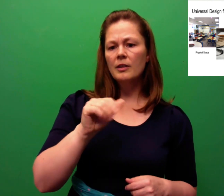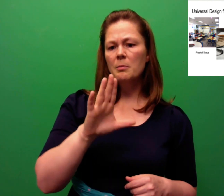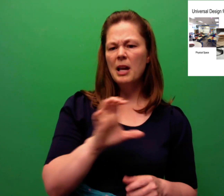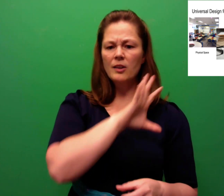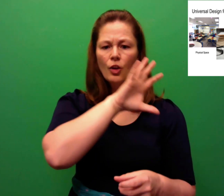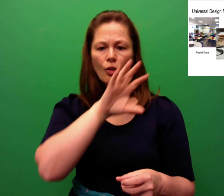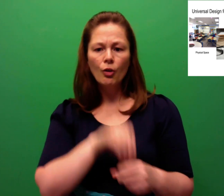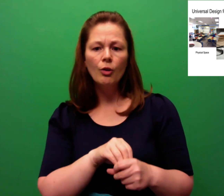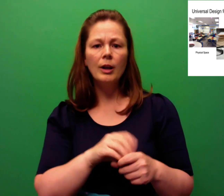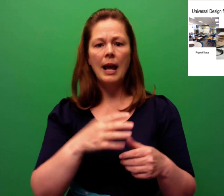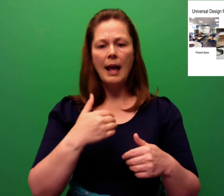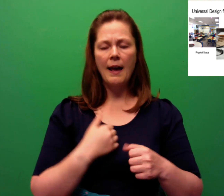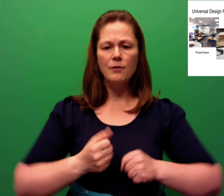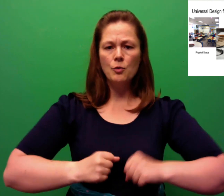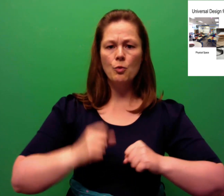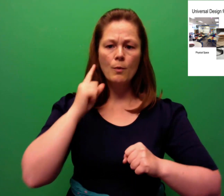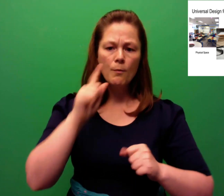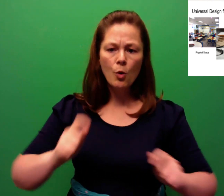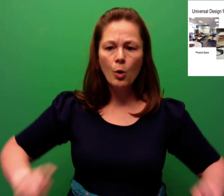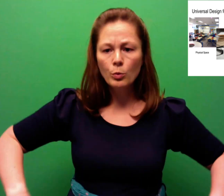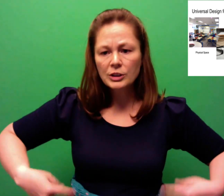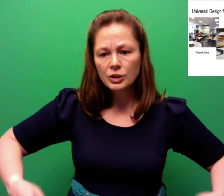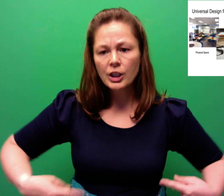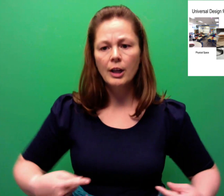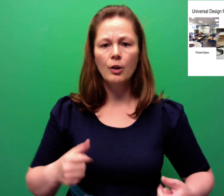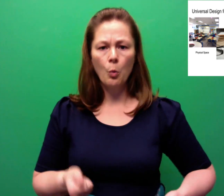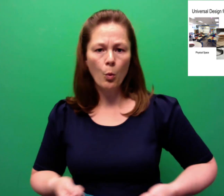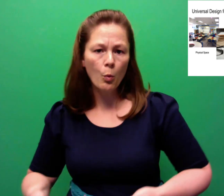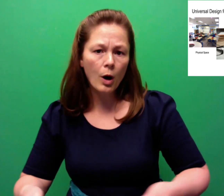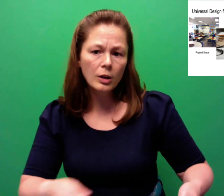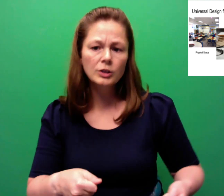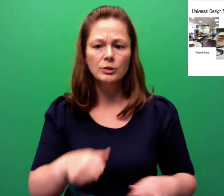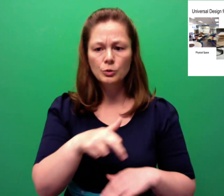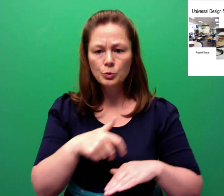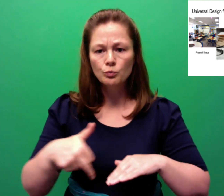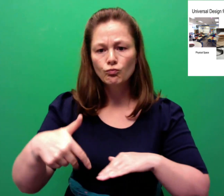Barriers in the physical space include having room for students who use